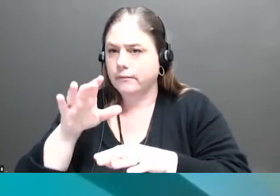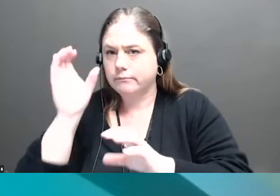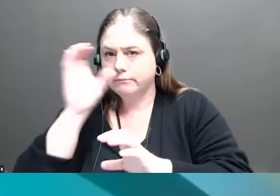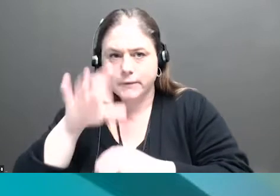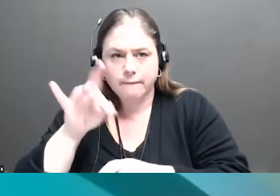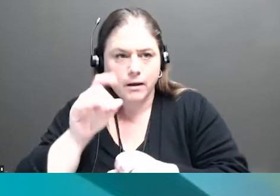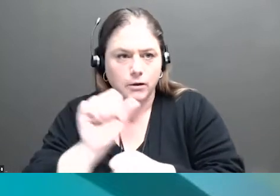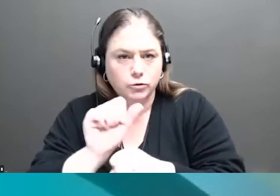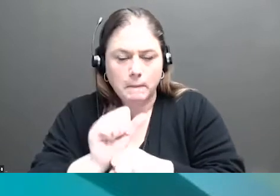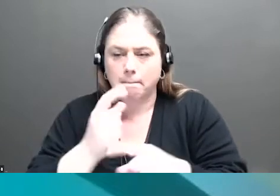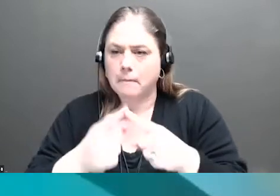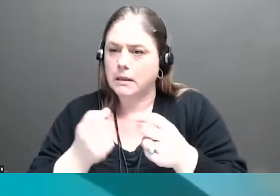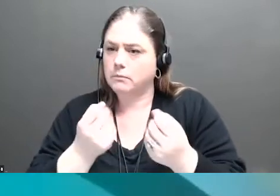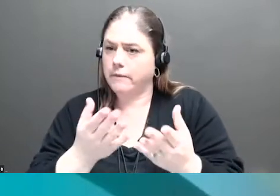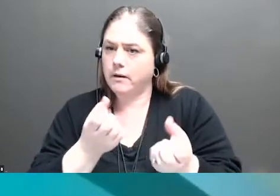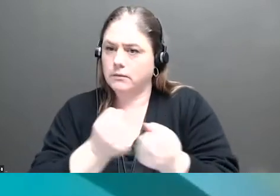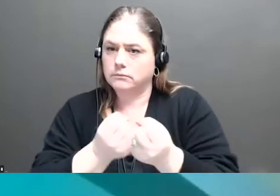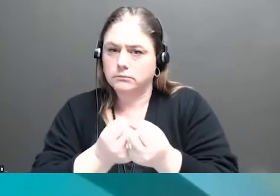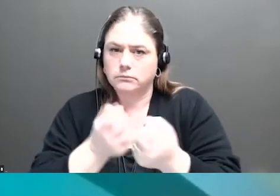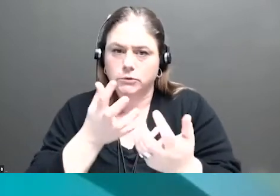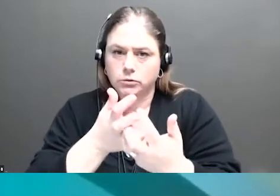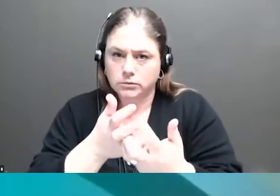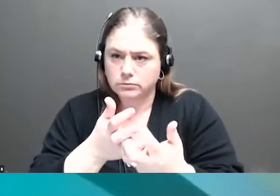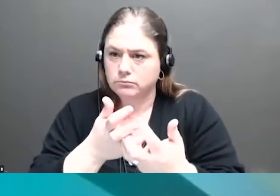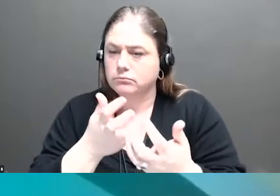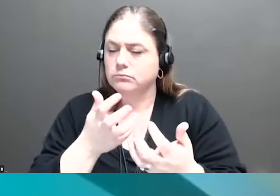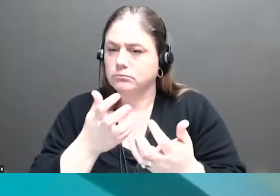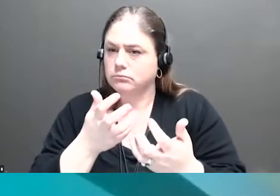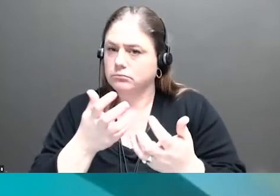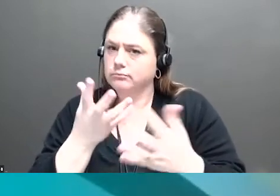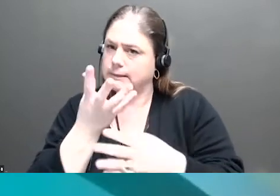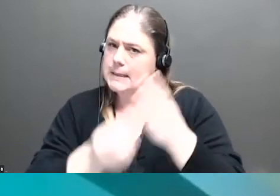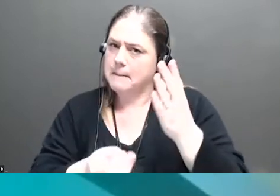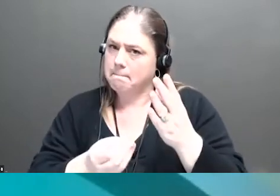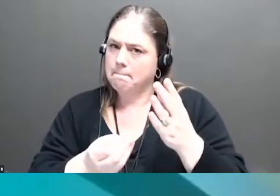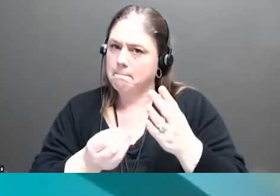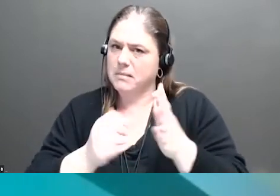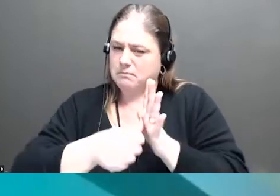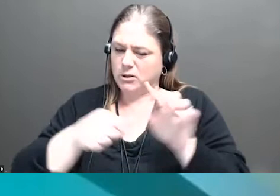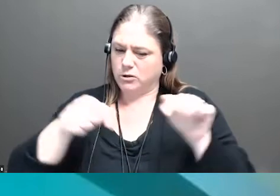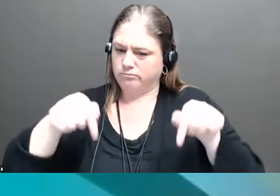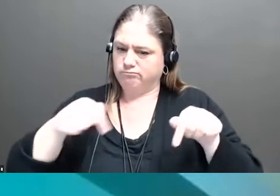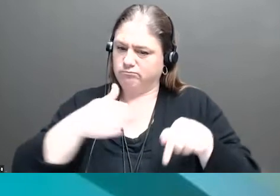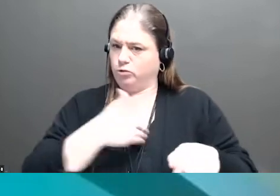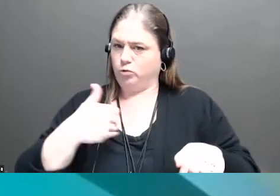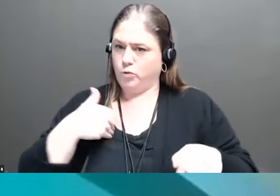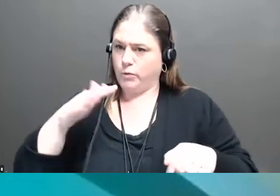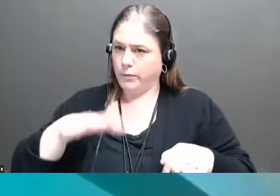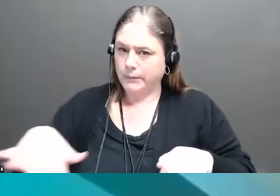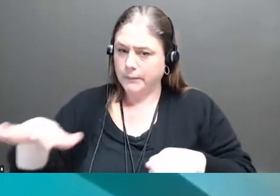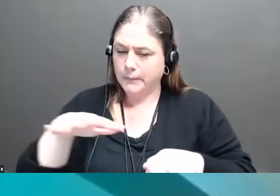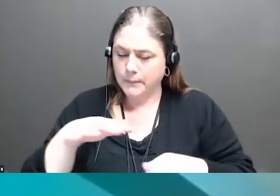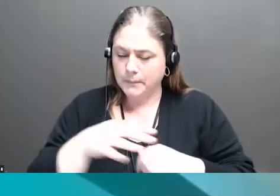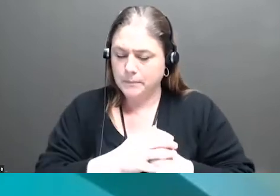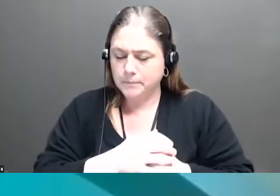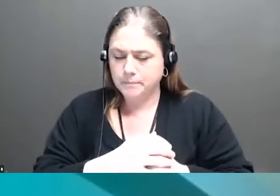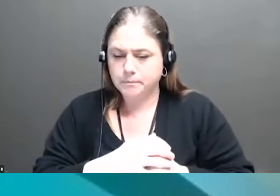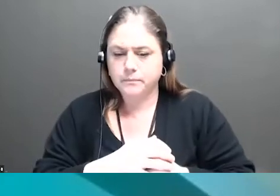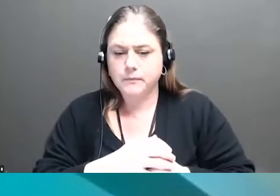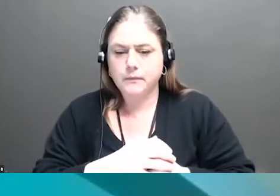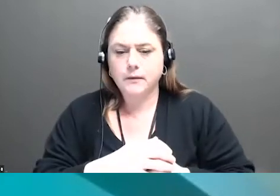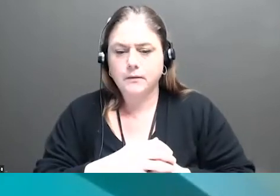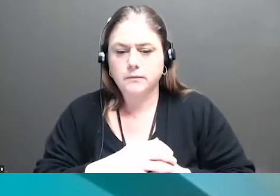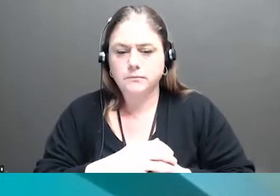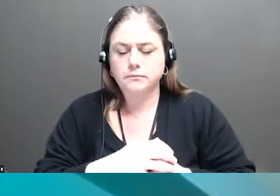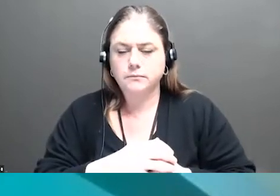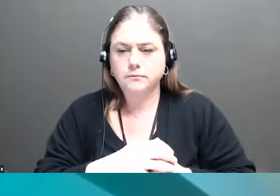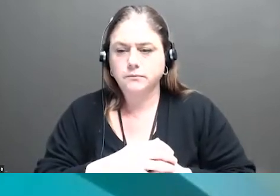the employment service providers in Toronto. We wanted to make sure that the project staff, the